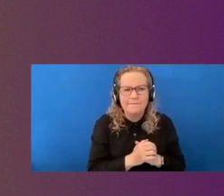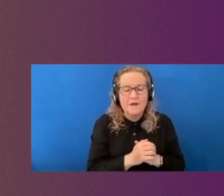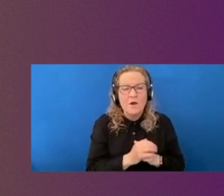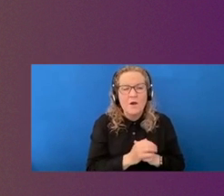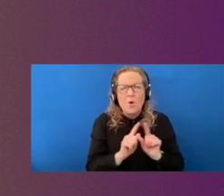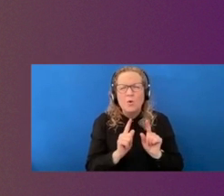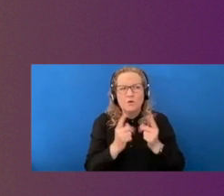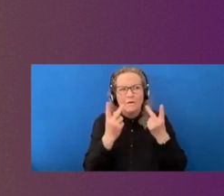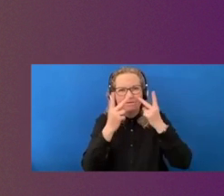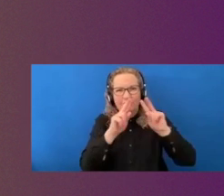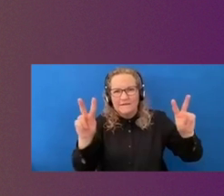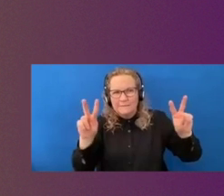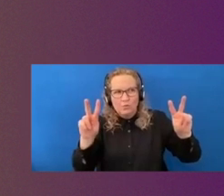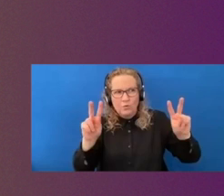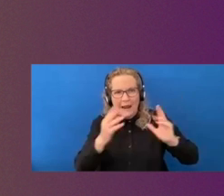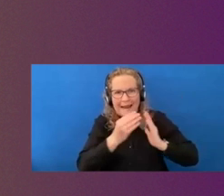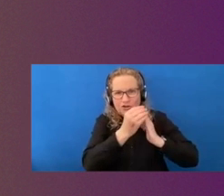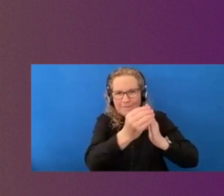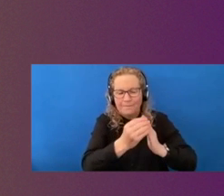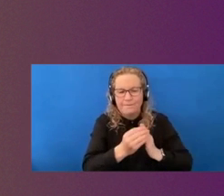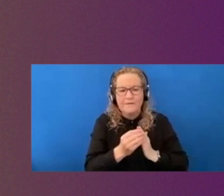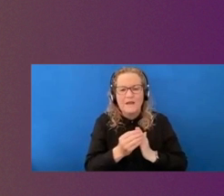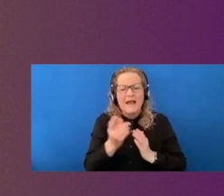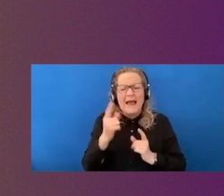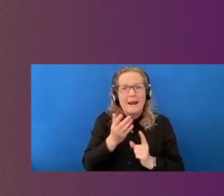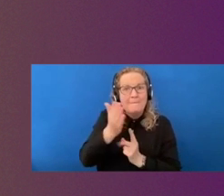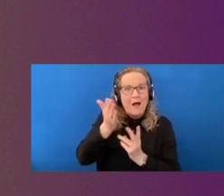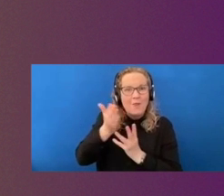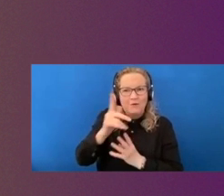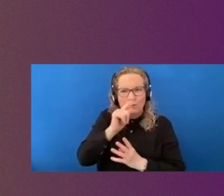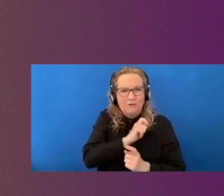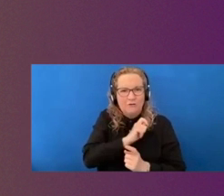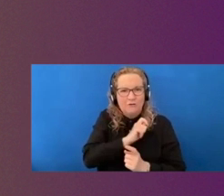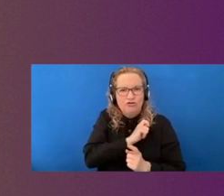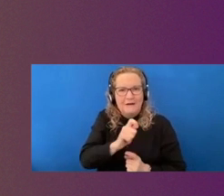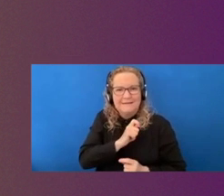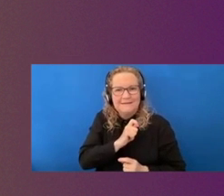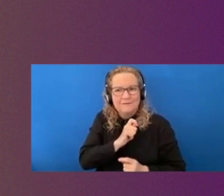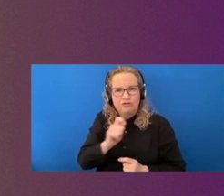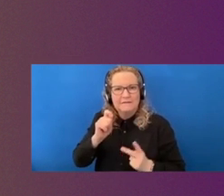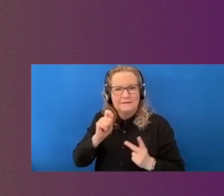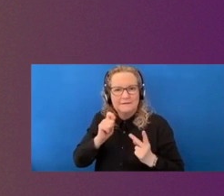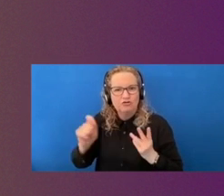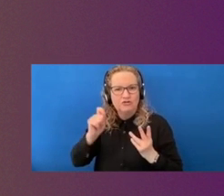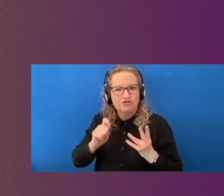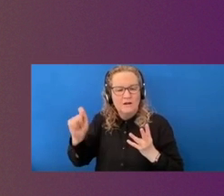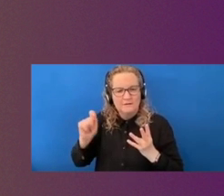and trusted pathways and actually providing the supports so when you go through that pathway um